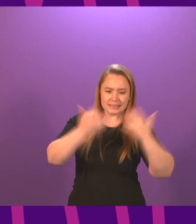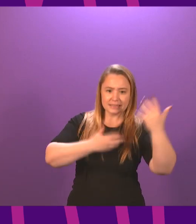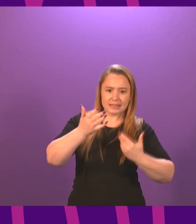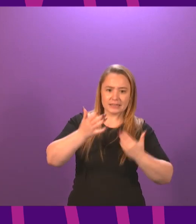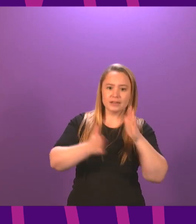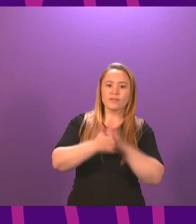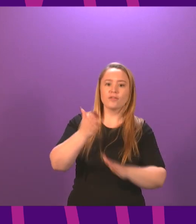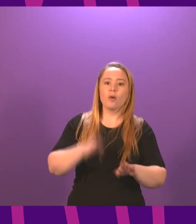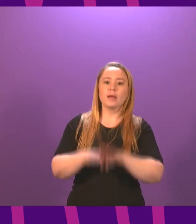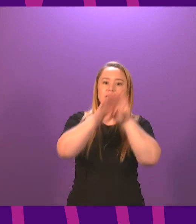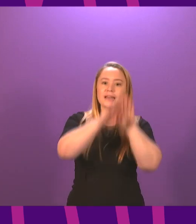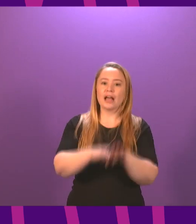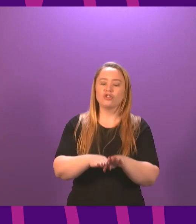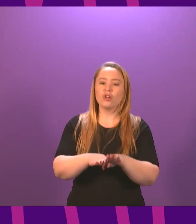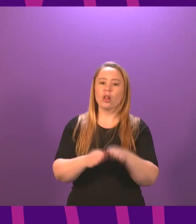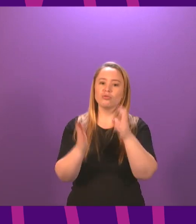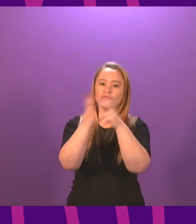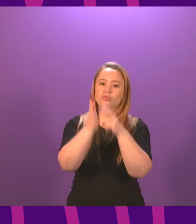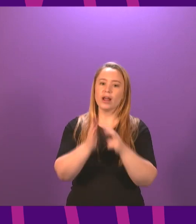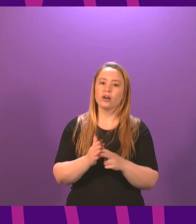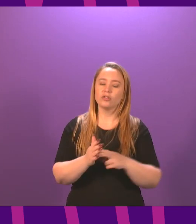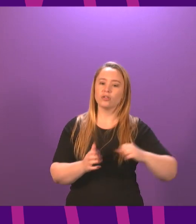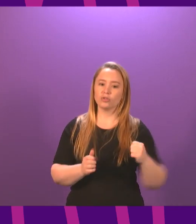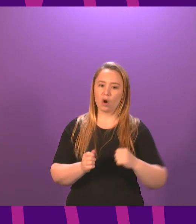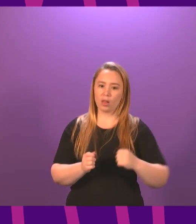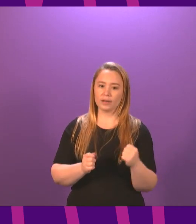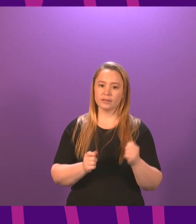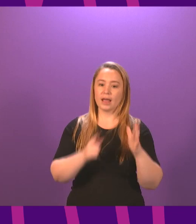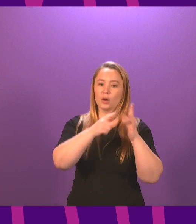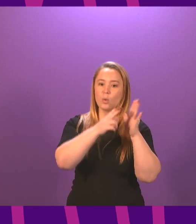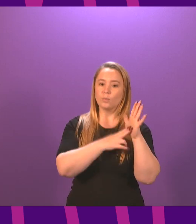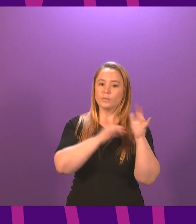are drawn from the NRS for Scotland and the Office for National Statistics for England